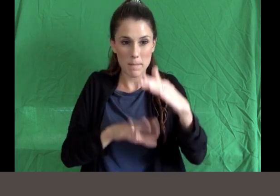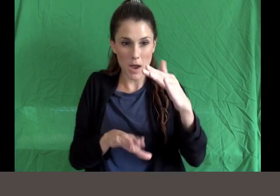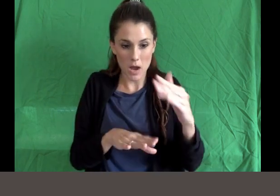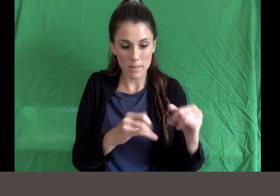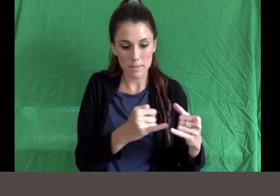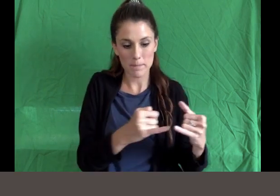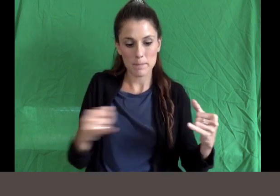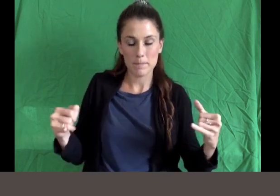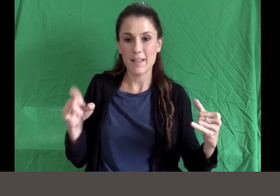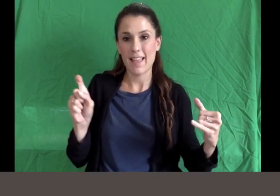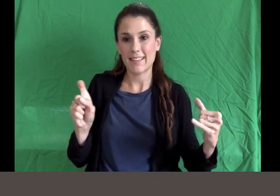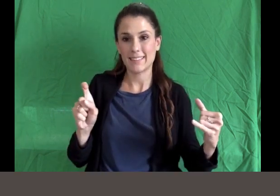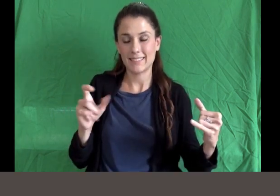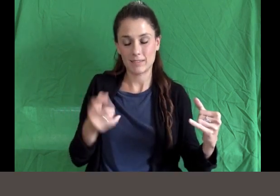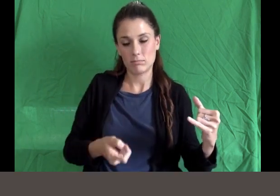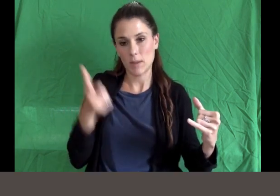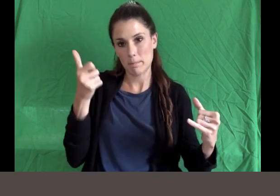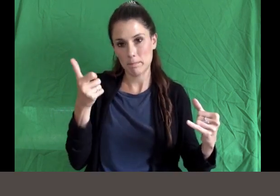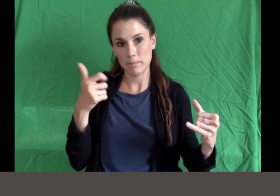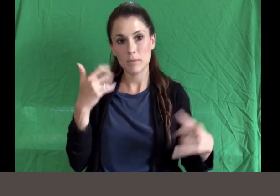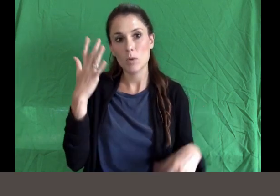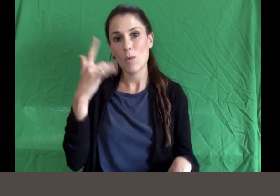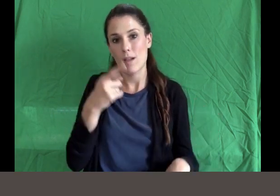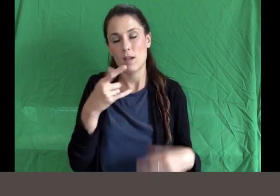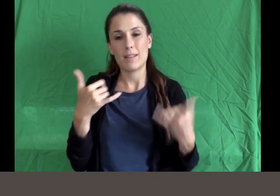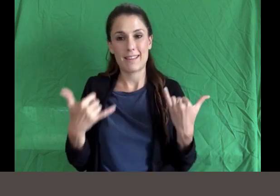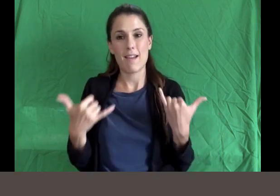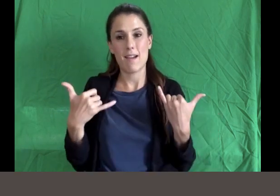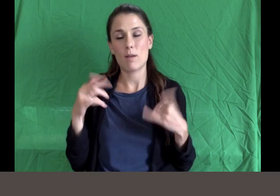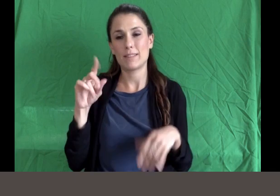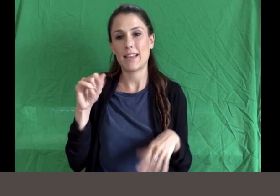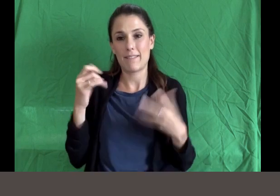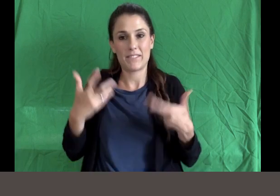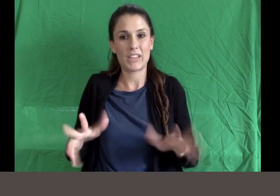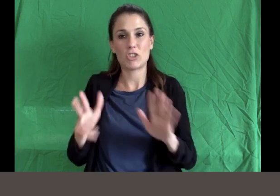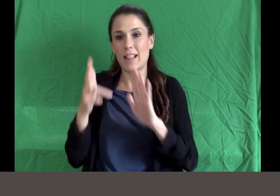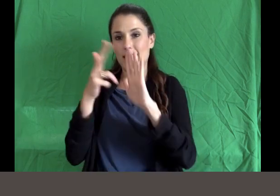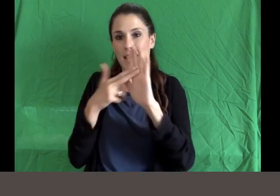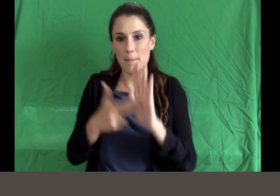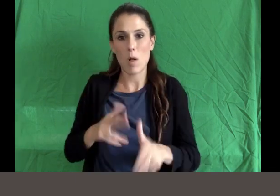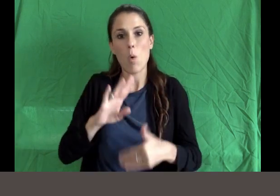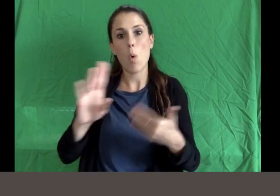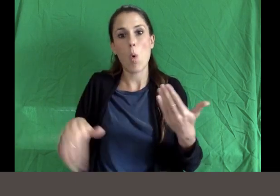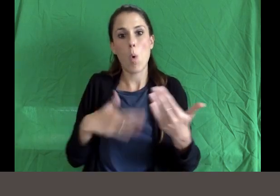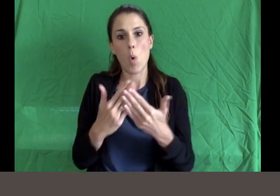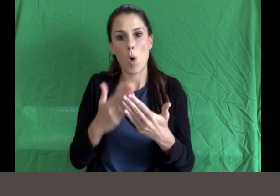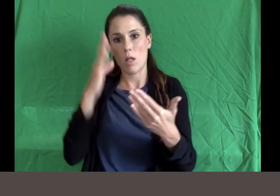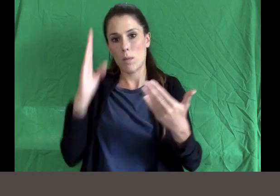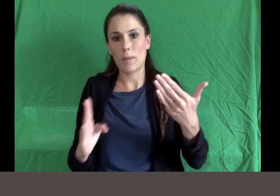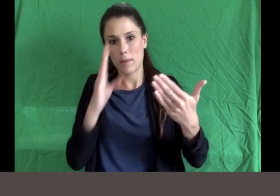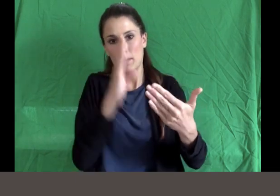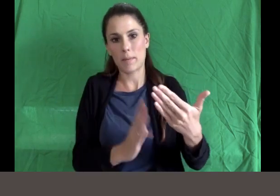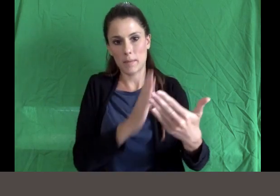don't need it for a reference i can simply report these numbers inlined in these bars and everyone